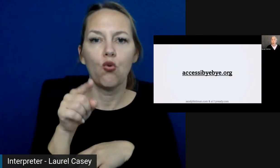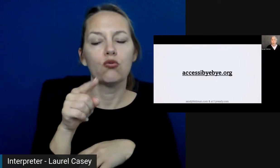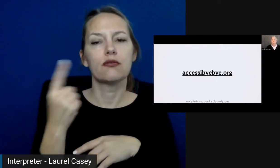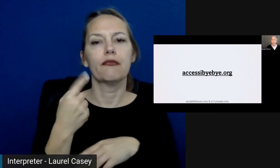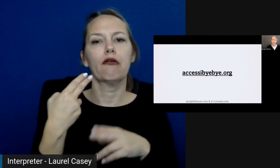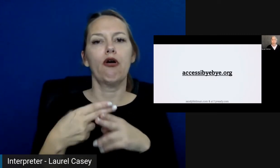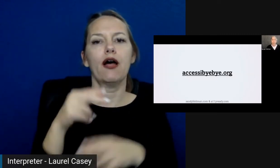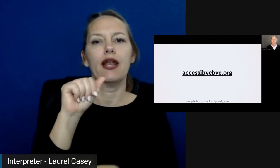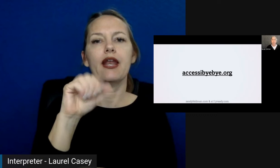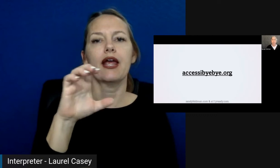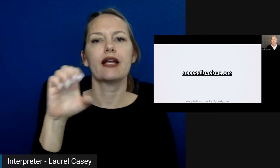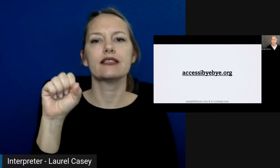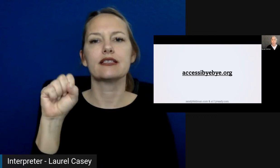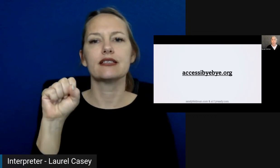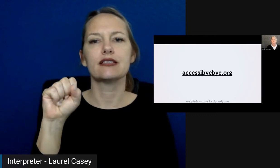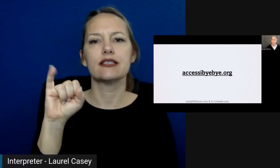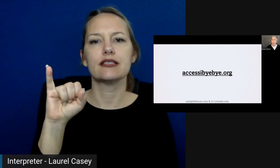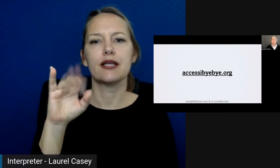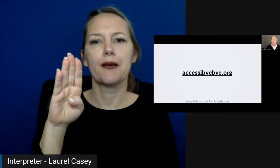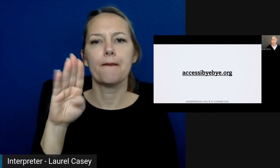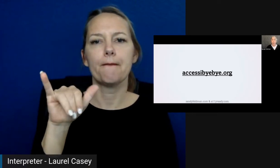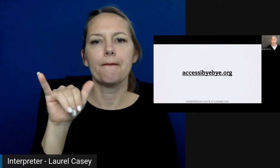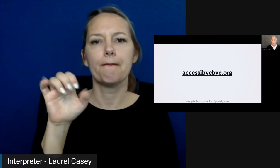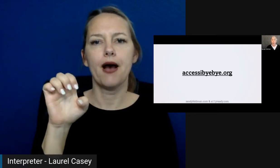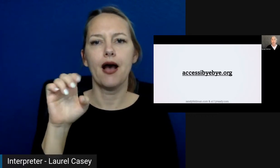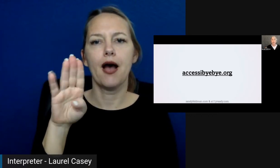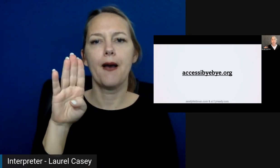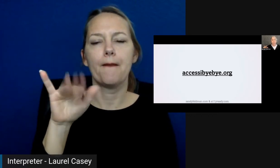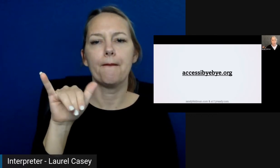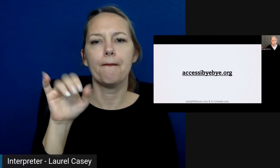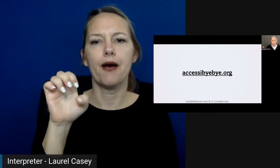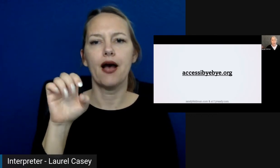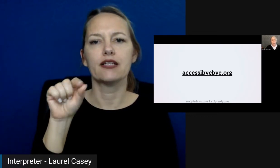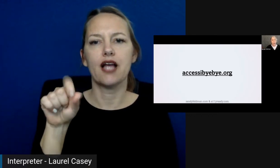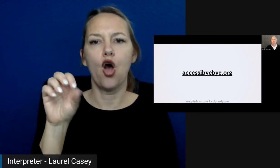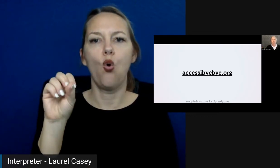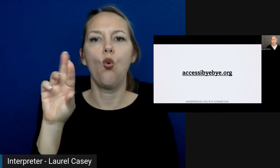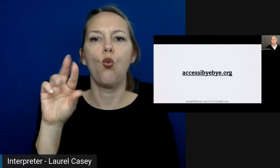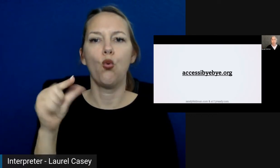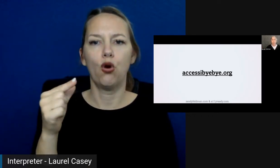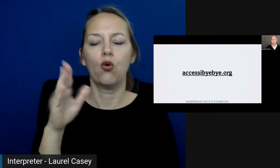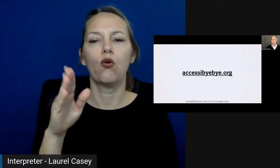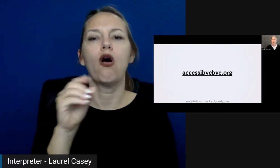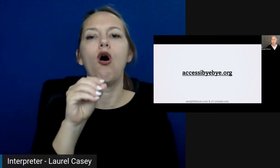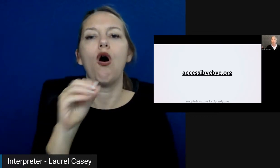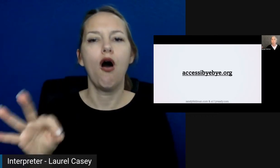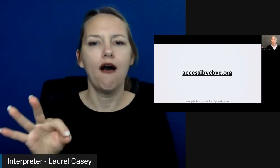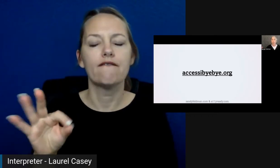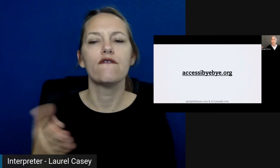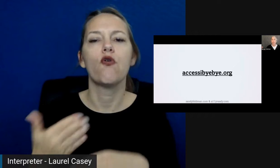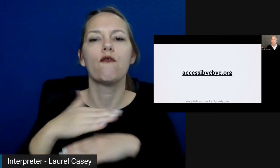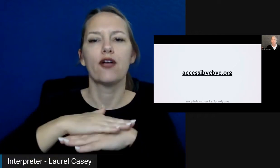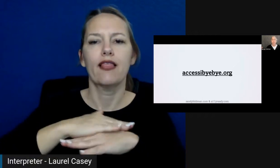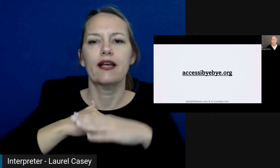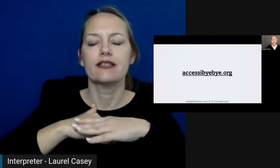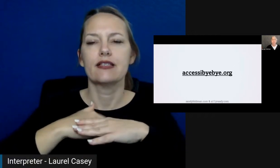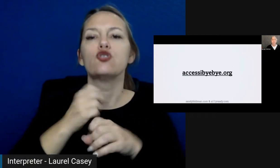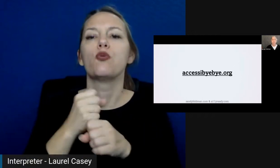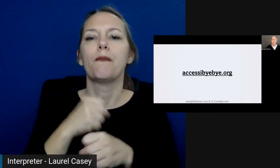that you can download at accesibyebye.org that will turn off overlays to make the site accessible.